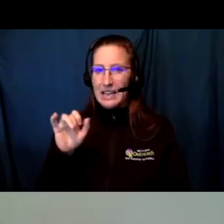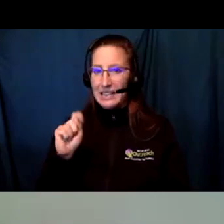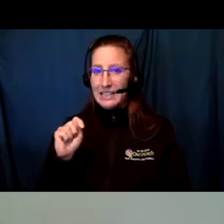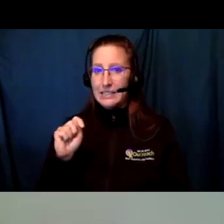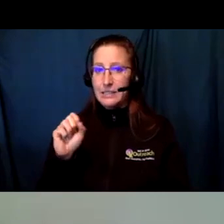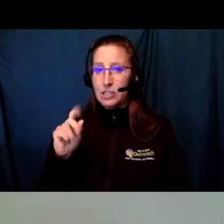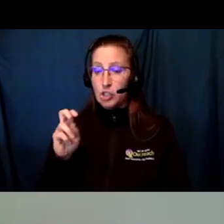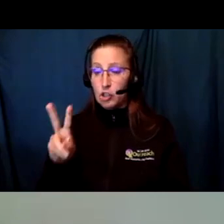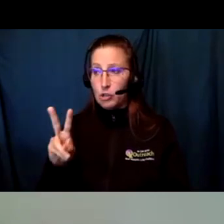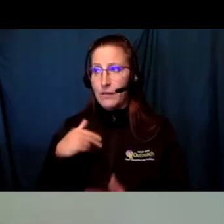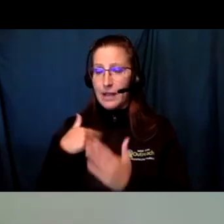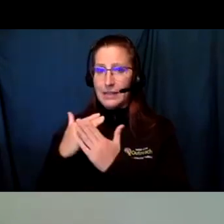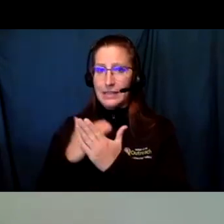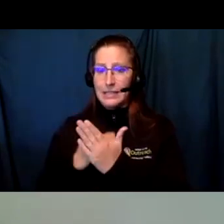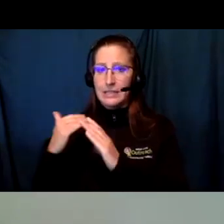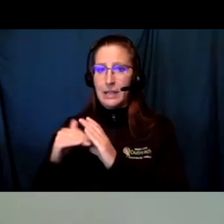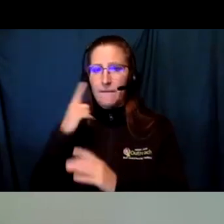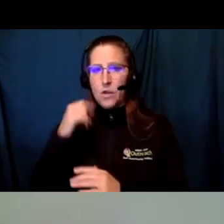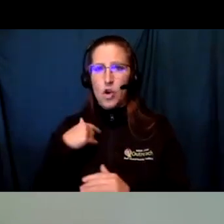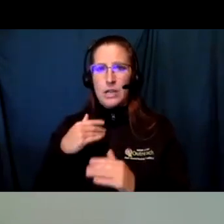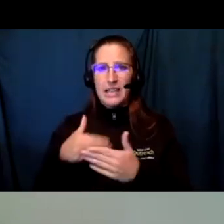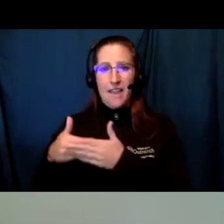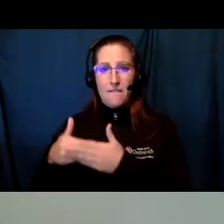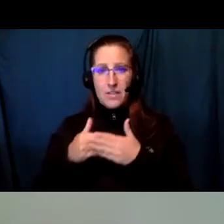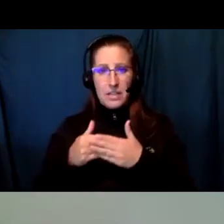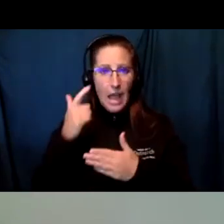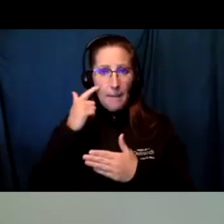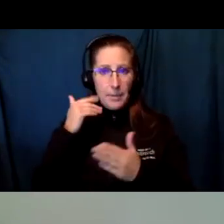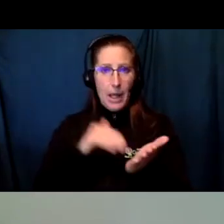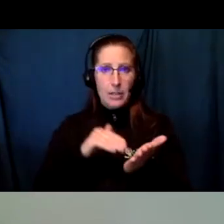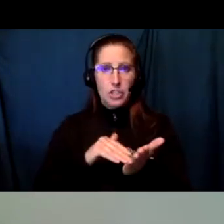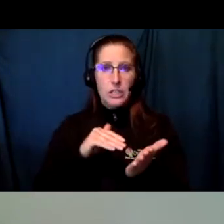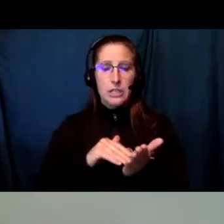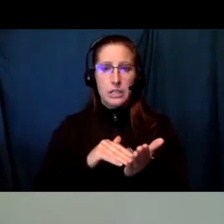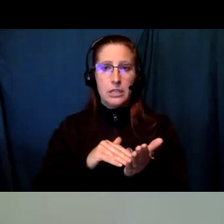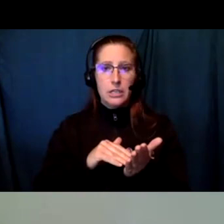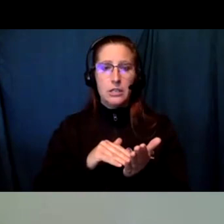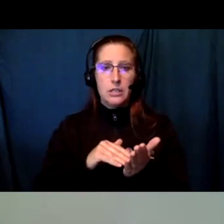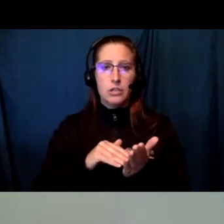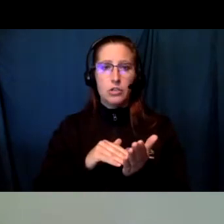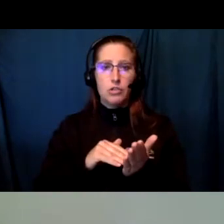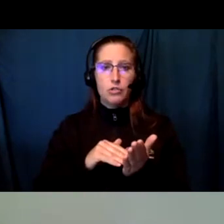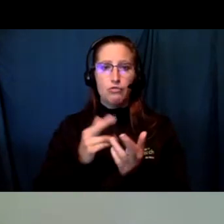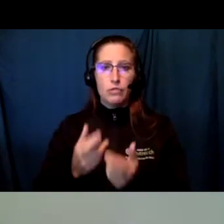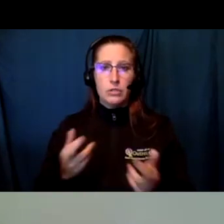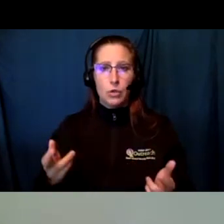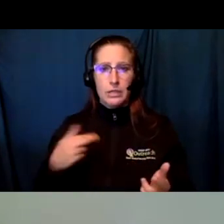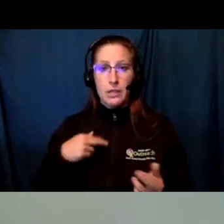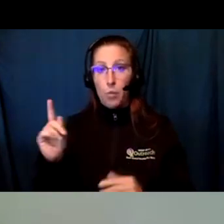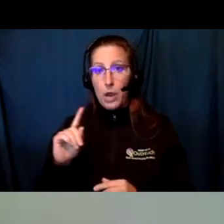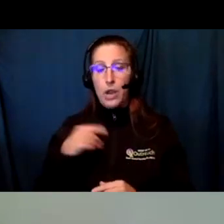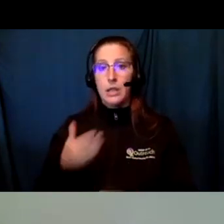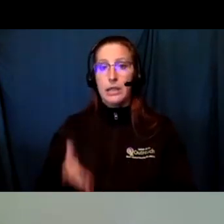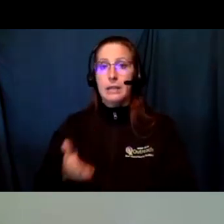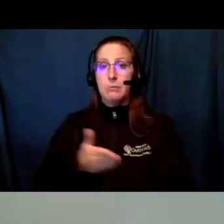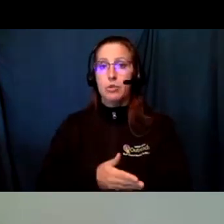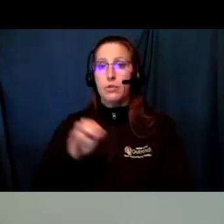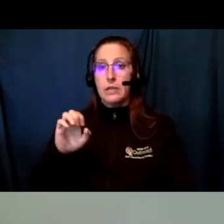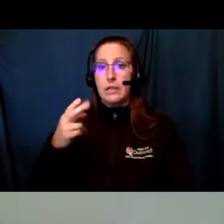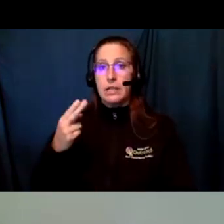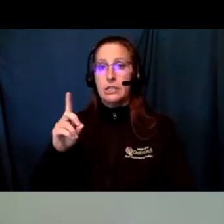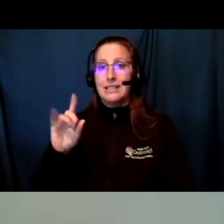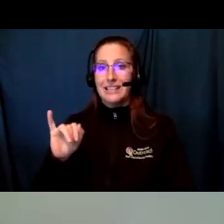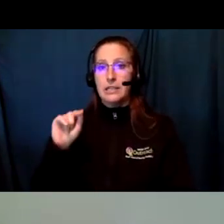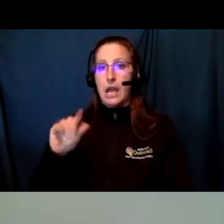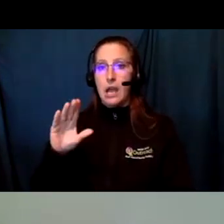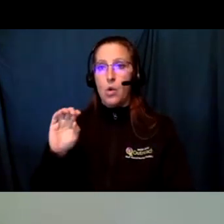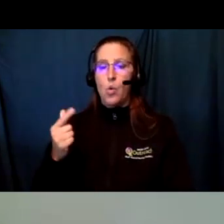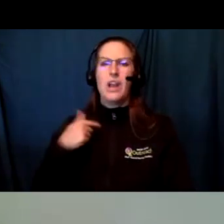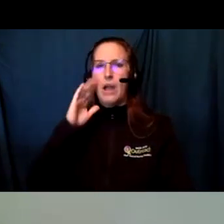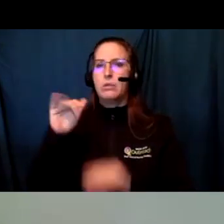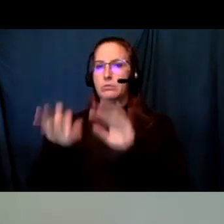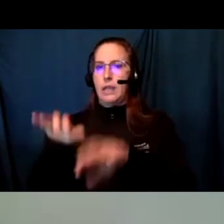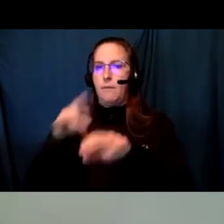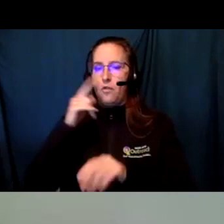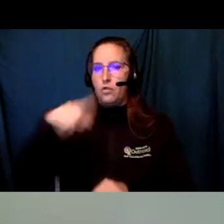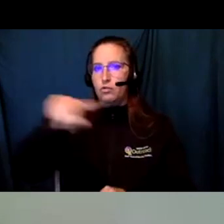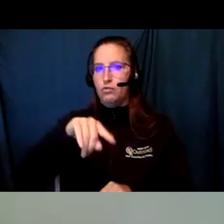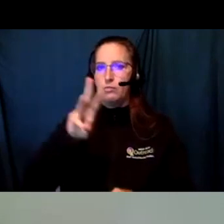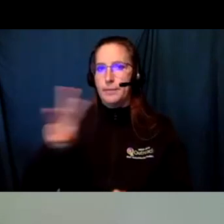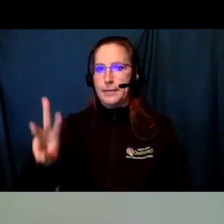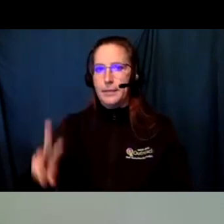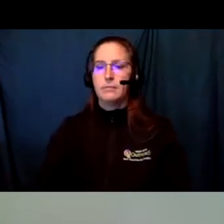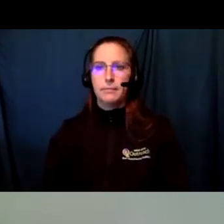of infant ophthalmology resources on ehdi.org. I'm going to type that into the chat.